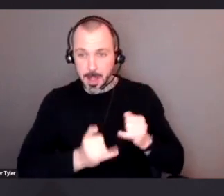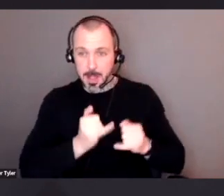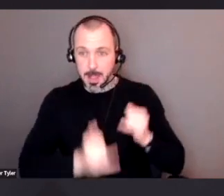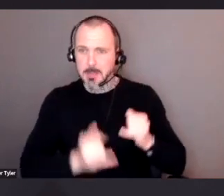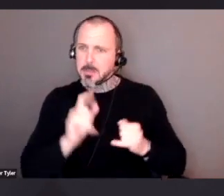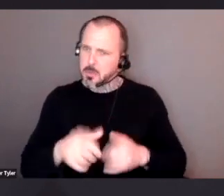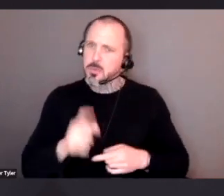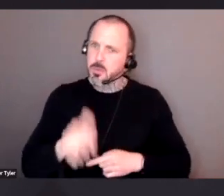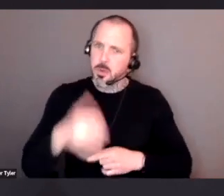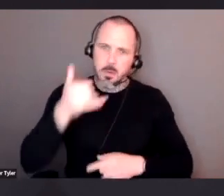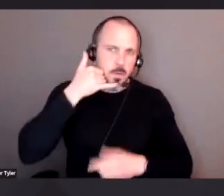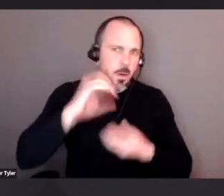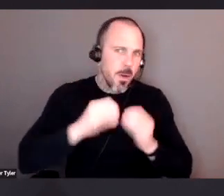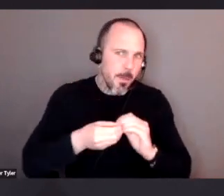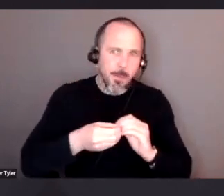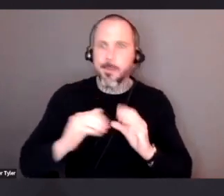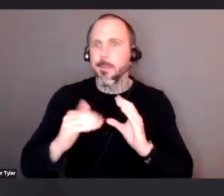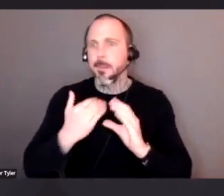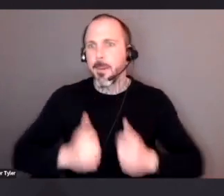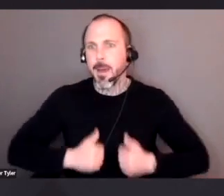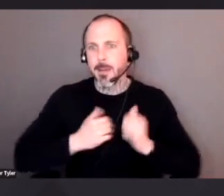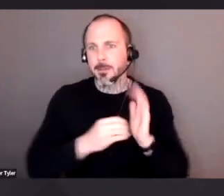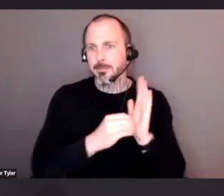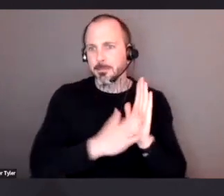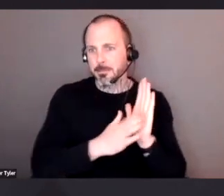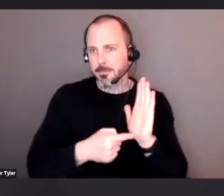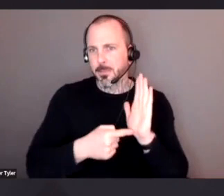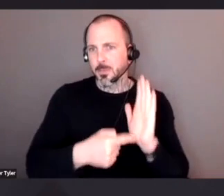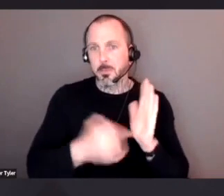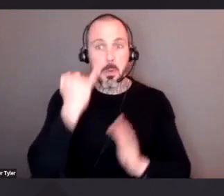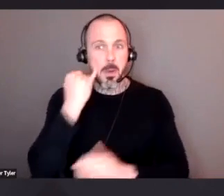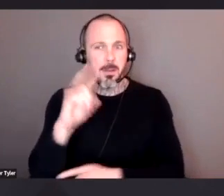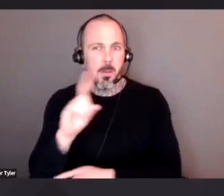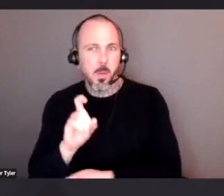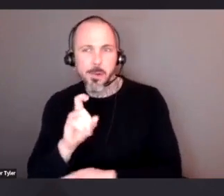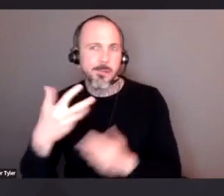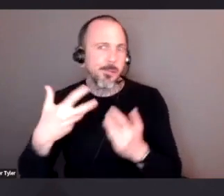And last but not least, you may also reconsider how you accept applications.